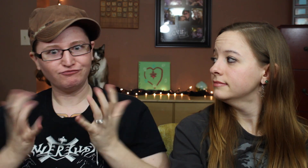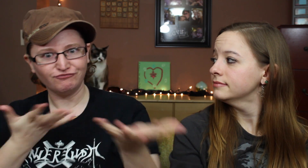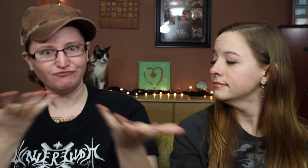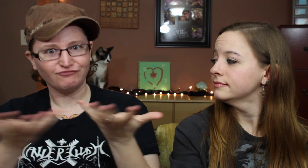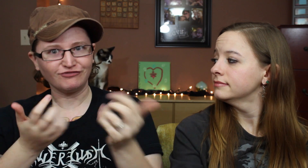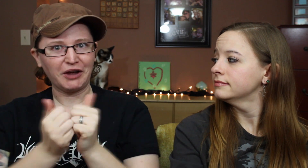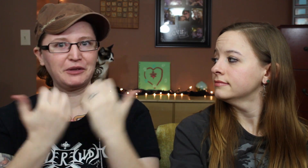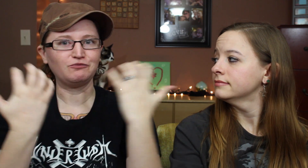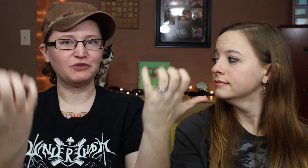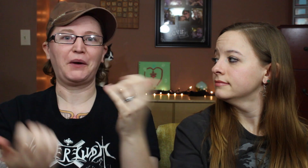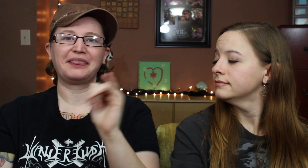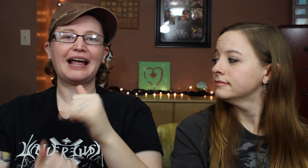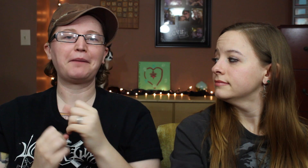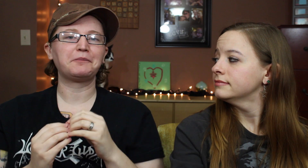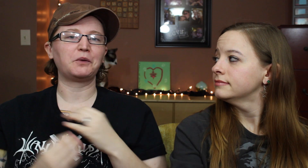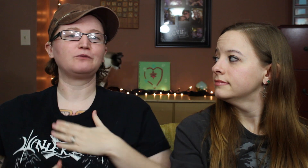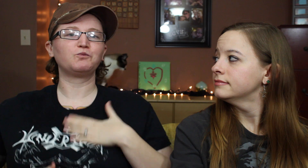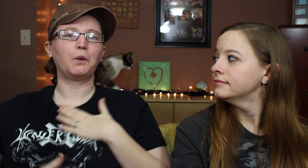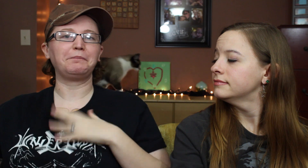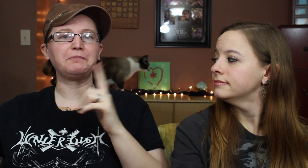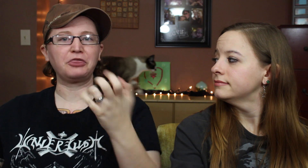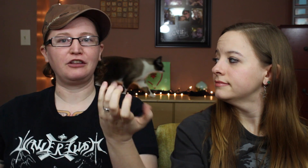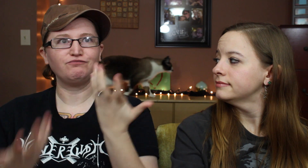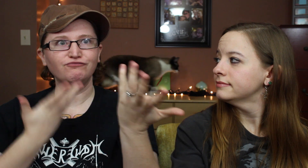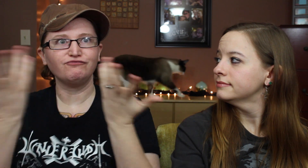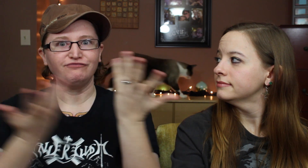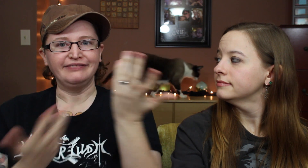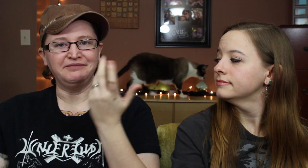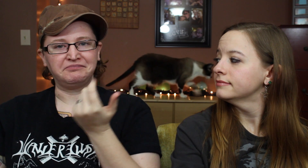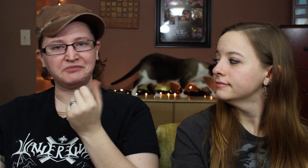showmanship and so they interact a lot with the audience. So that makes it more